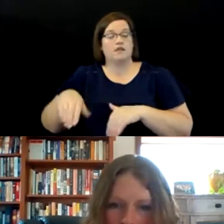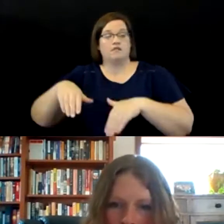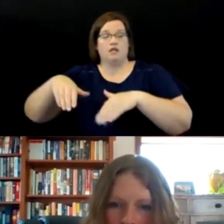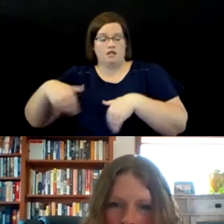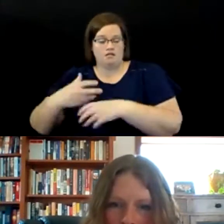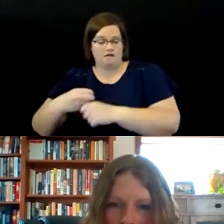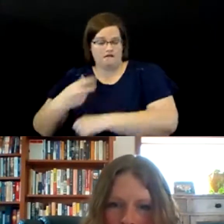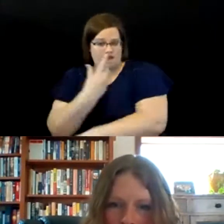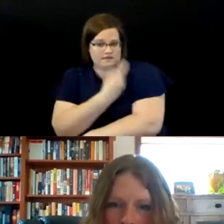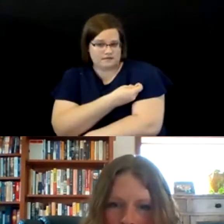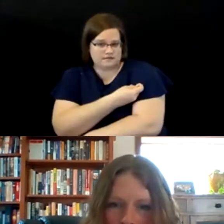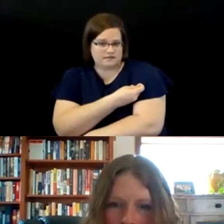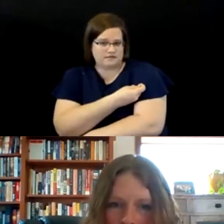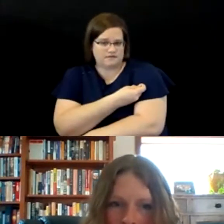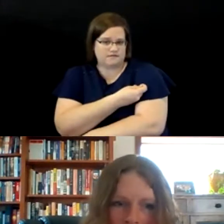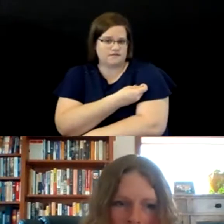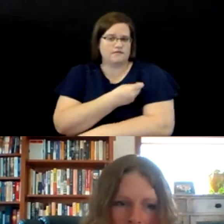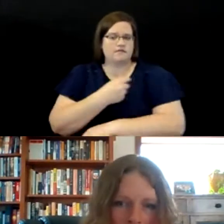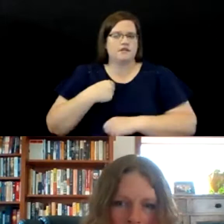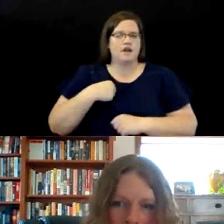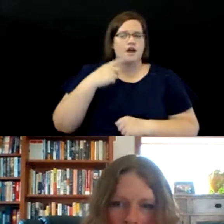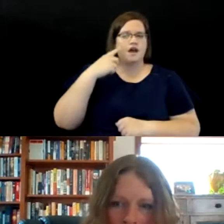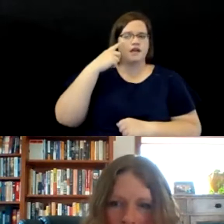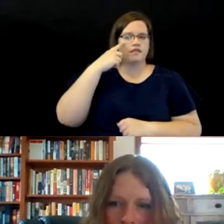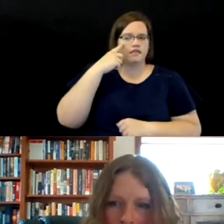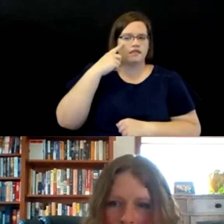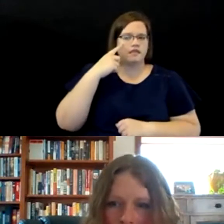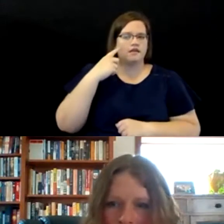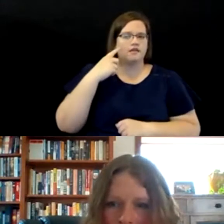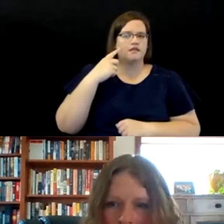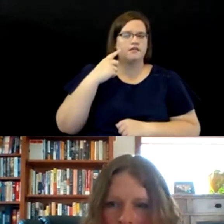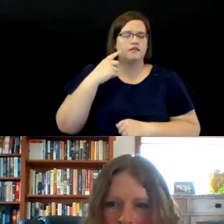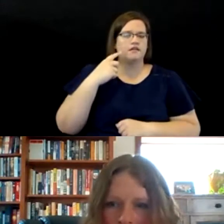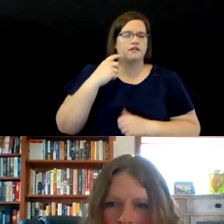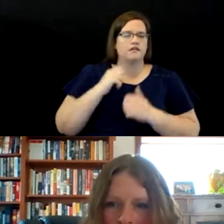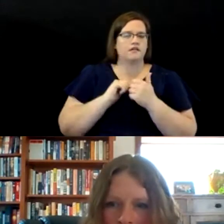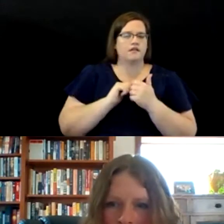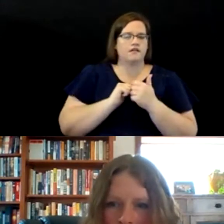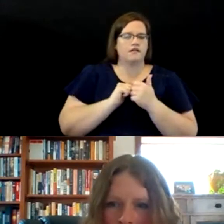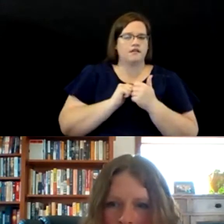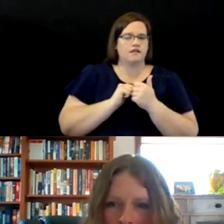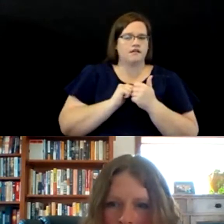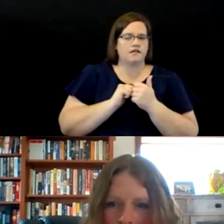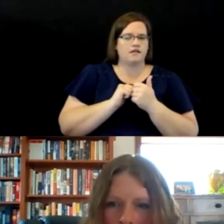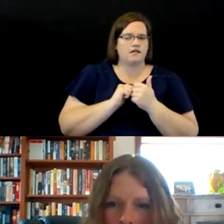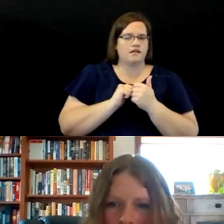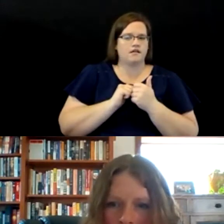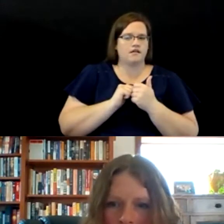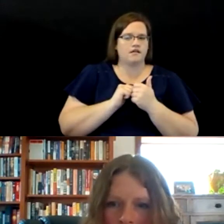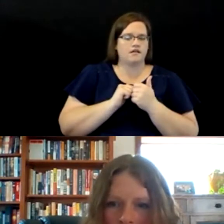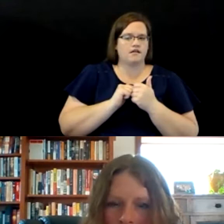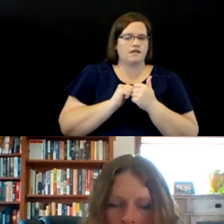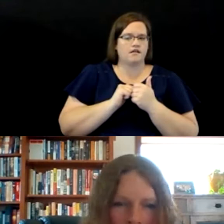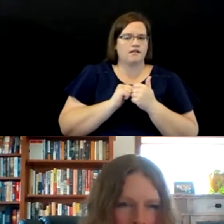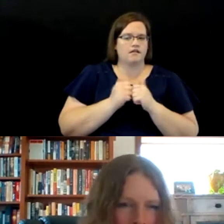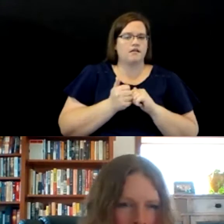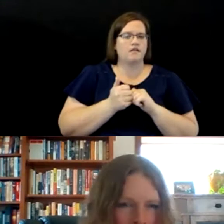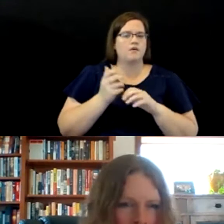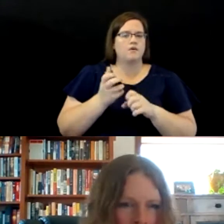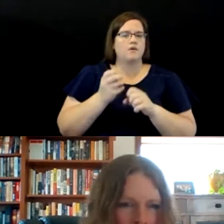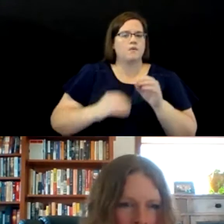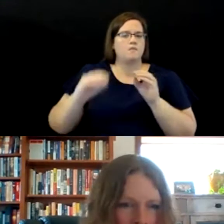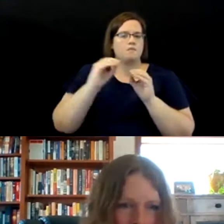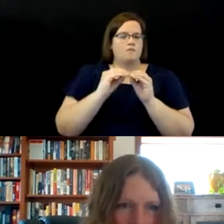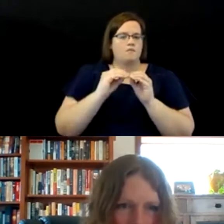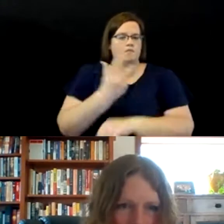how do more people get more vaccine?